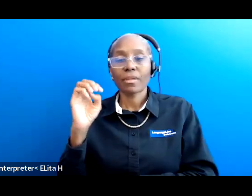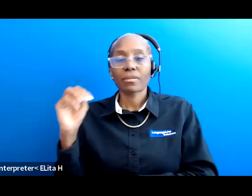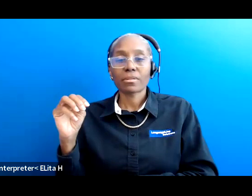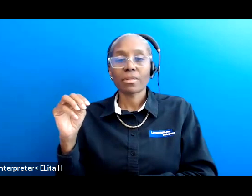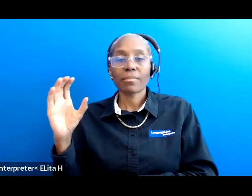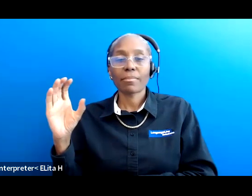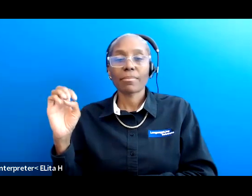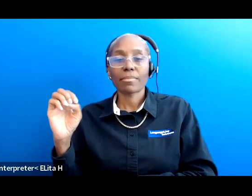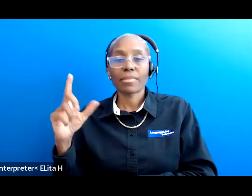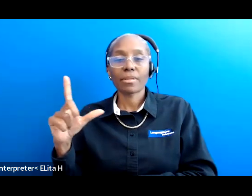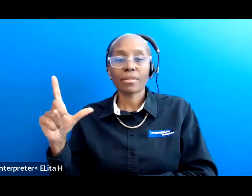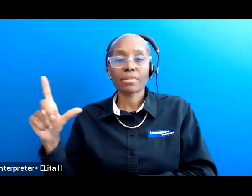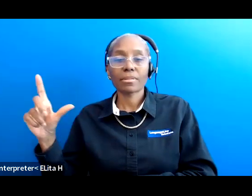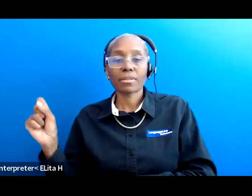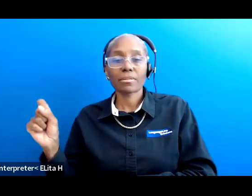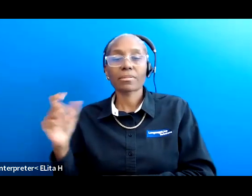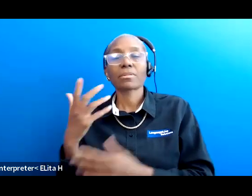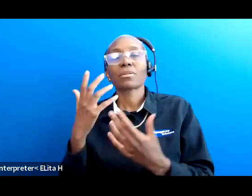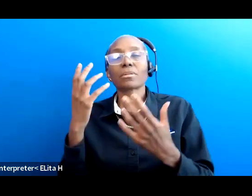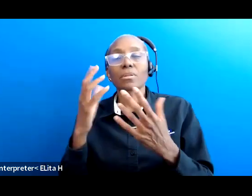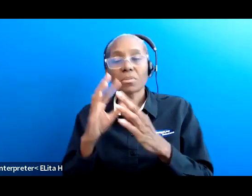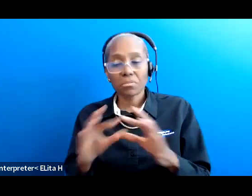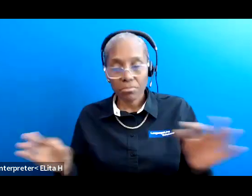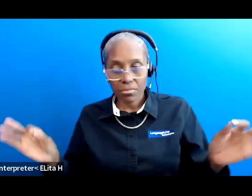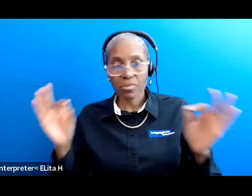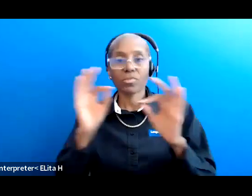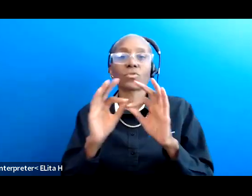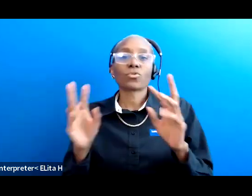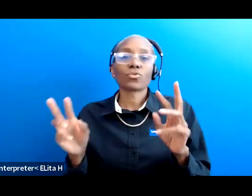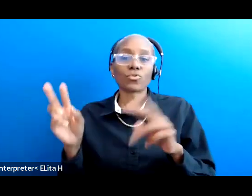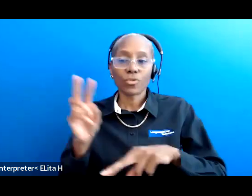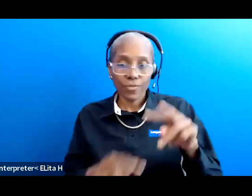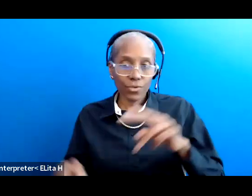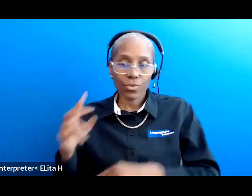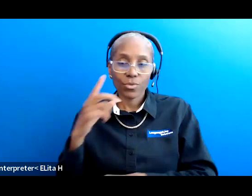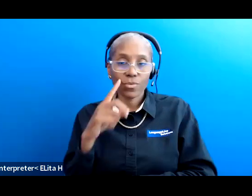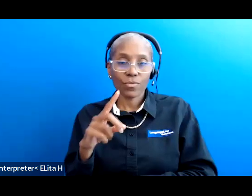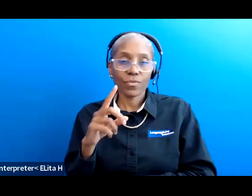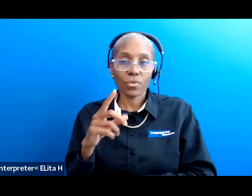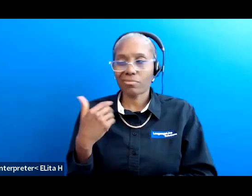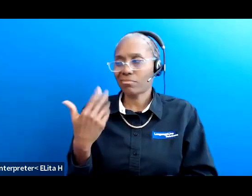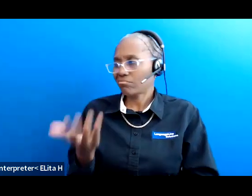were being significantly reviewed early as the 1990s.